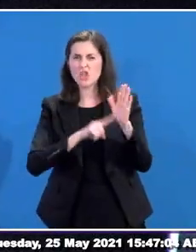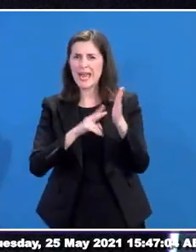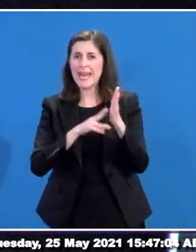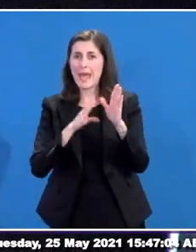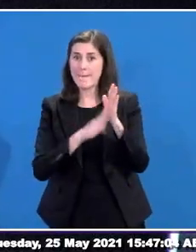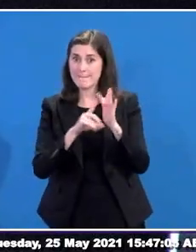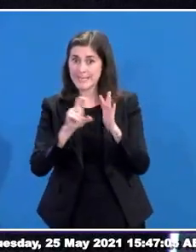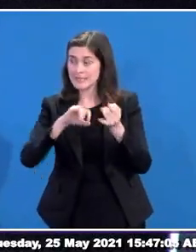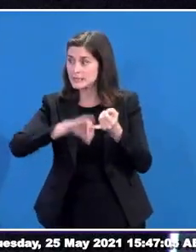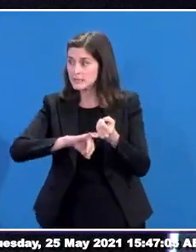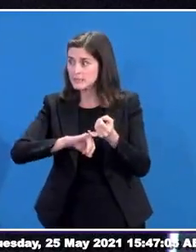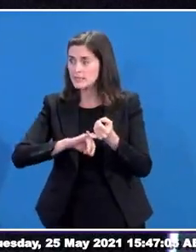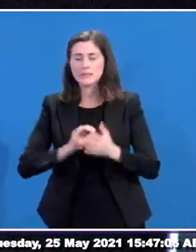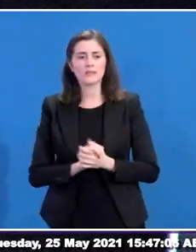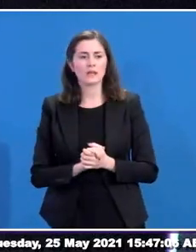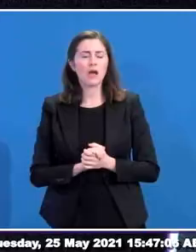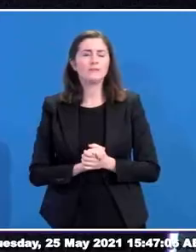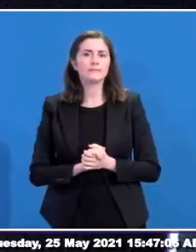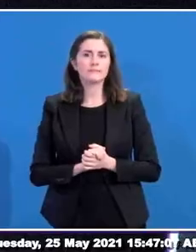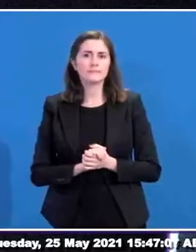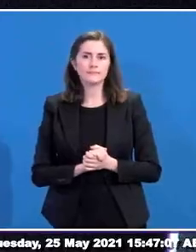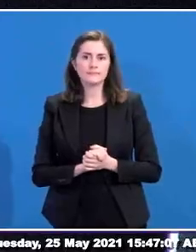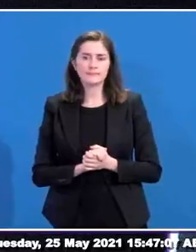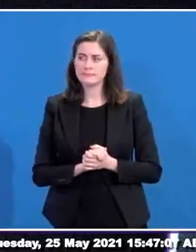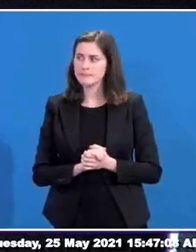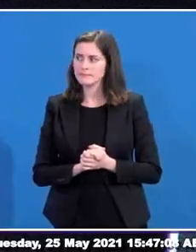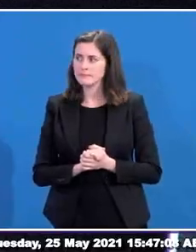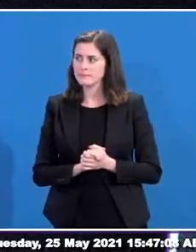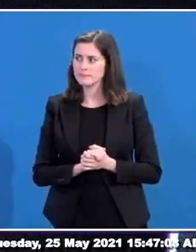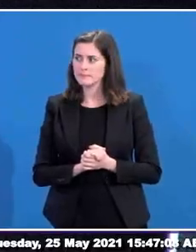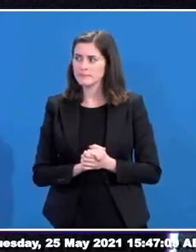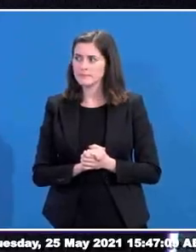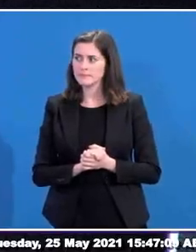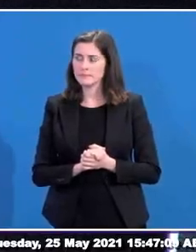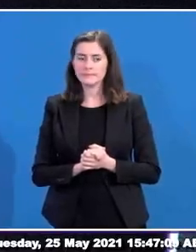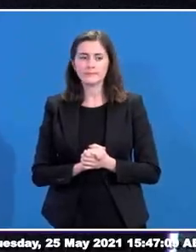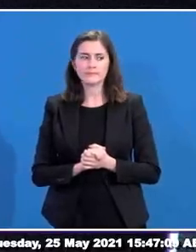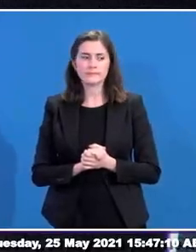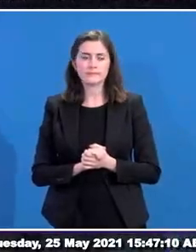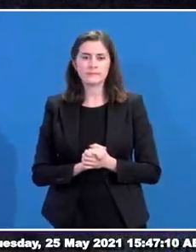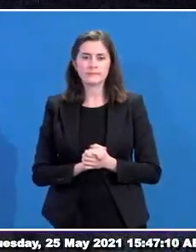Apologies. I didn't understand that I couldn't use the name.